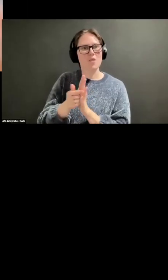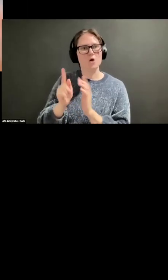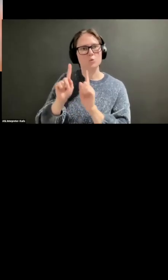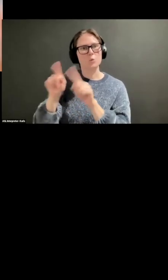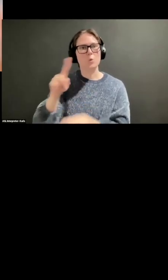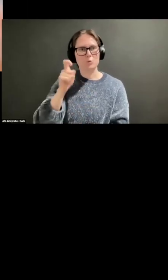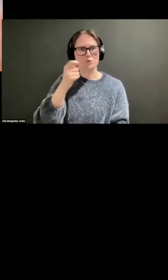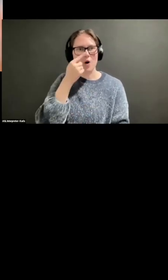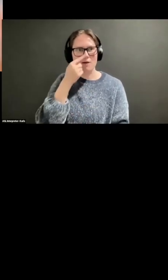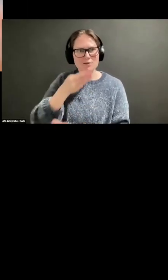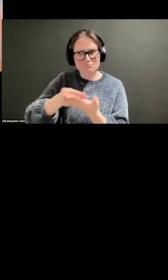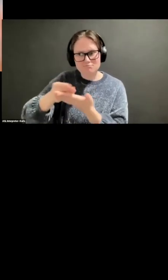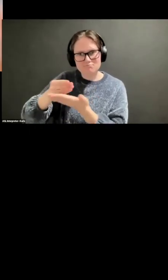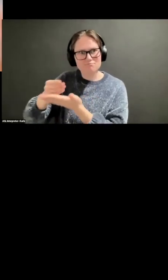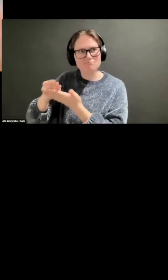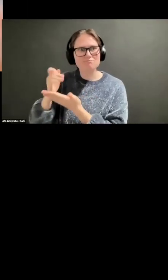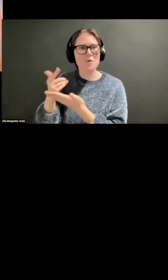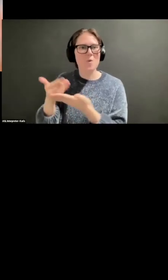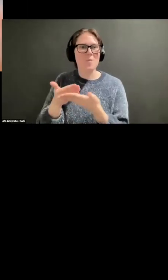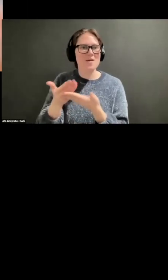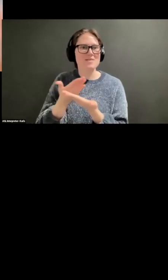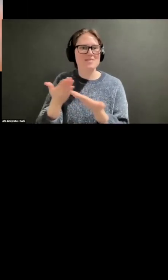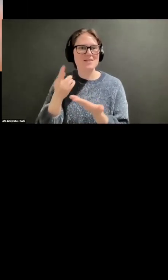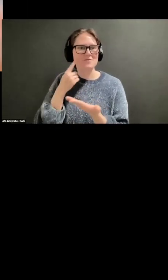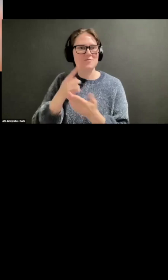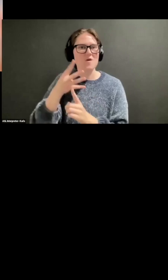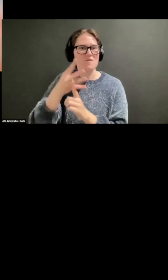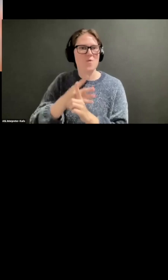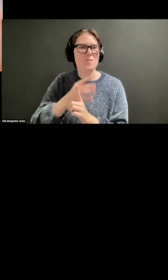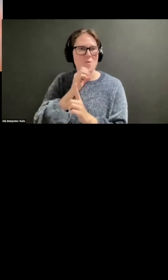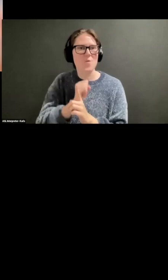and four hours later a social worker pulled up